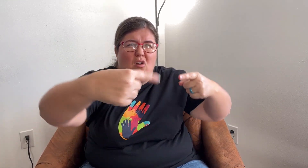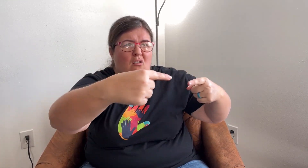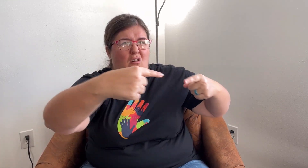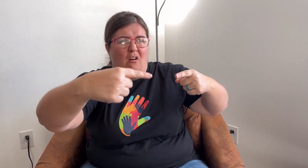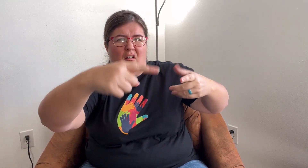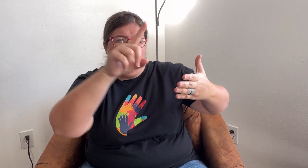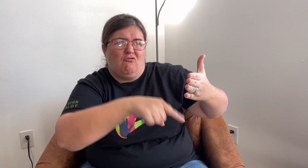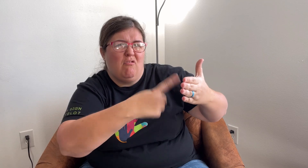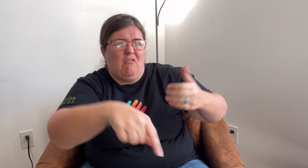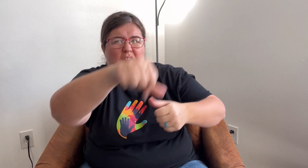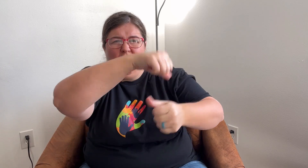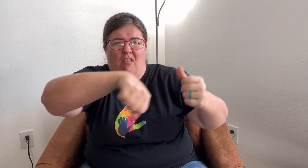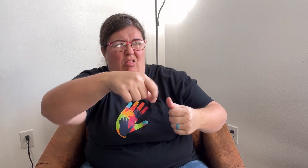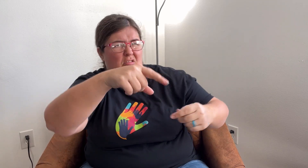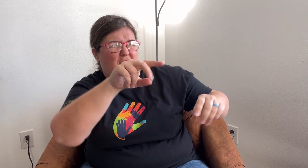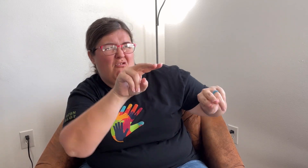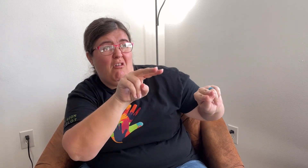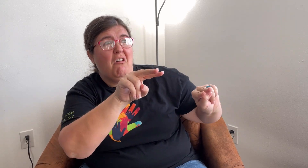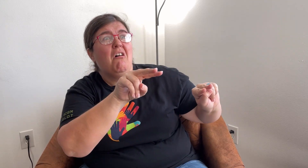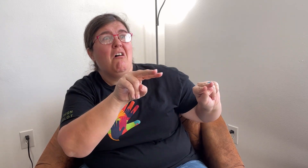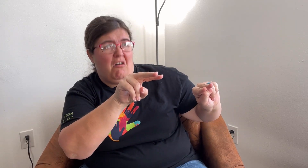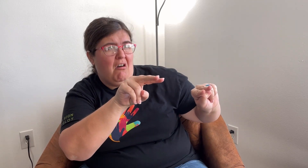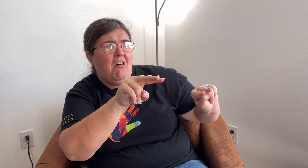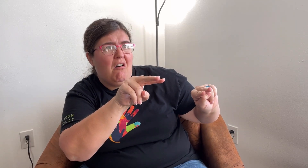the infighting, the arguments, the criticizing each other.